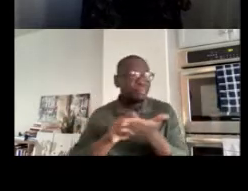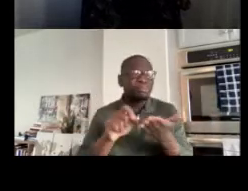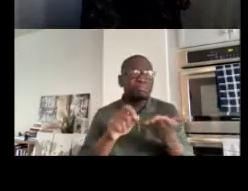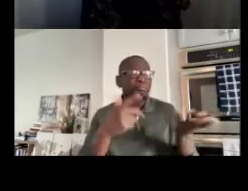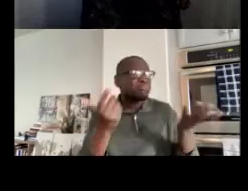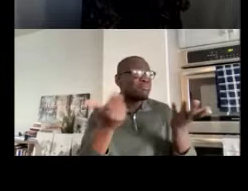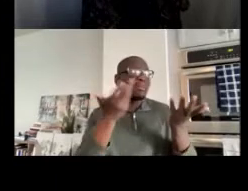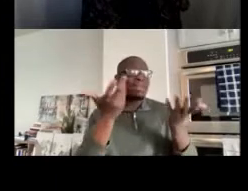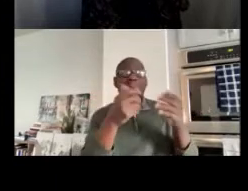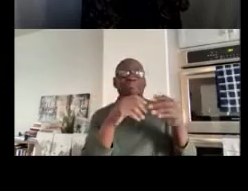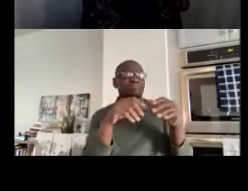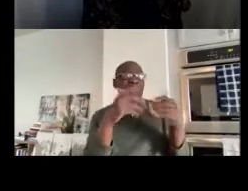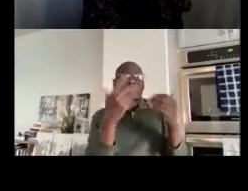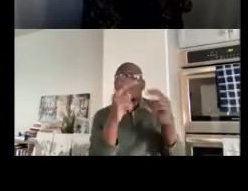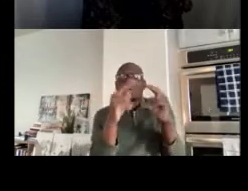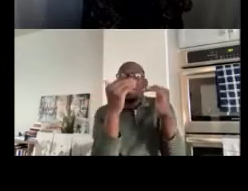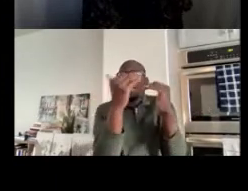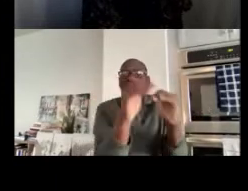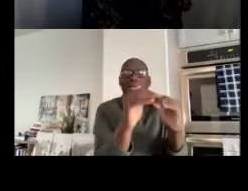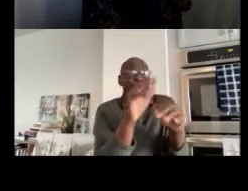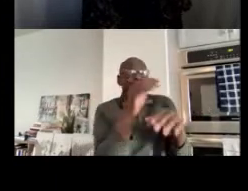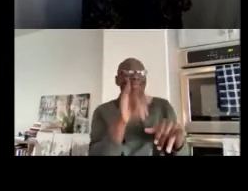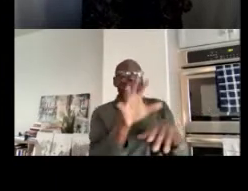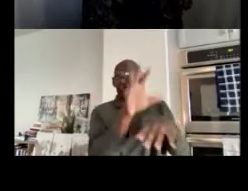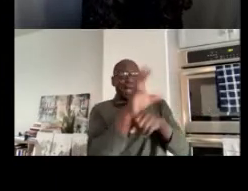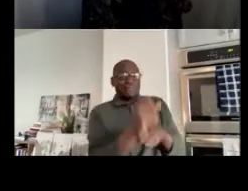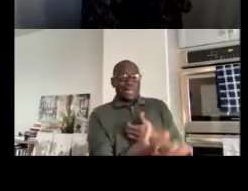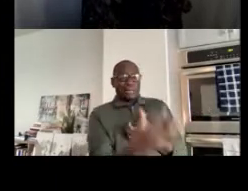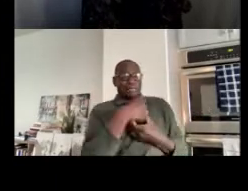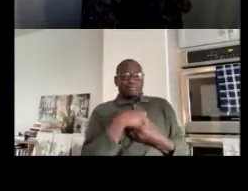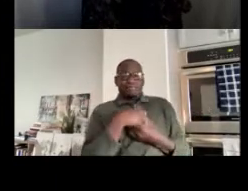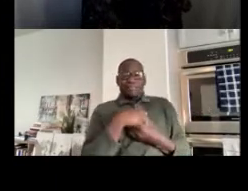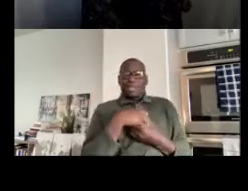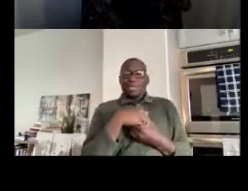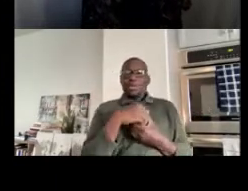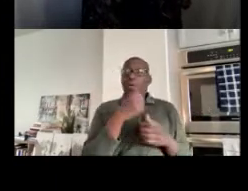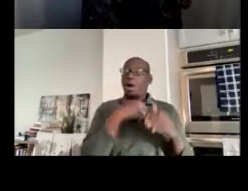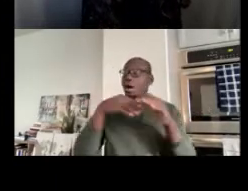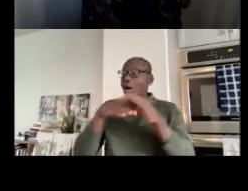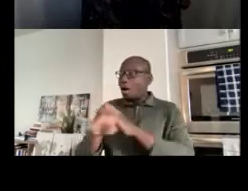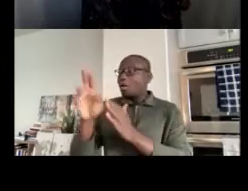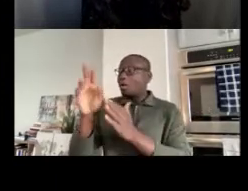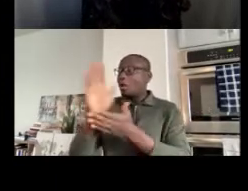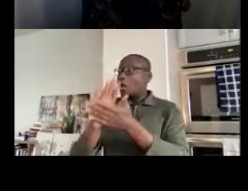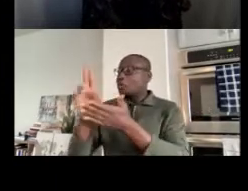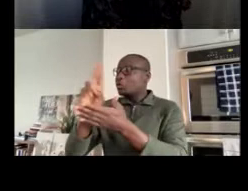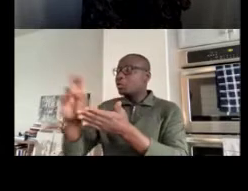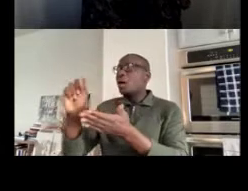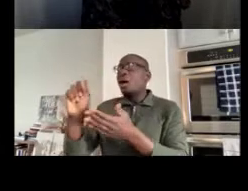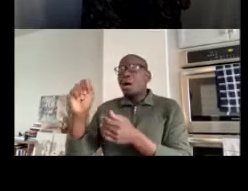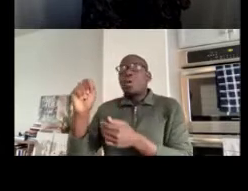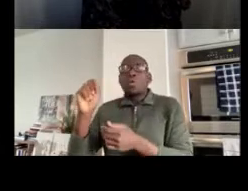some notes from them and it's very limited and that's what I became accustomed to and what I was